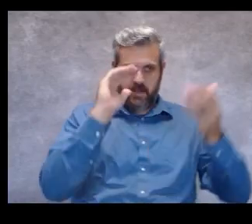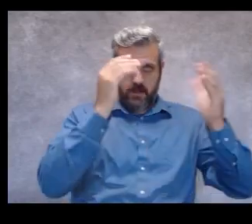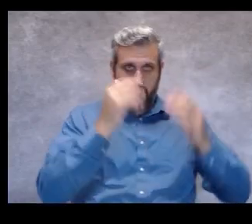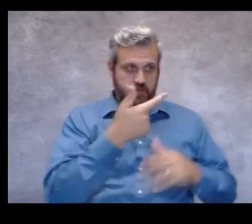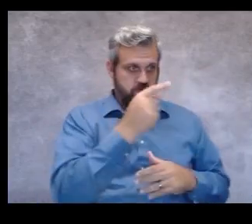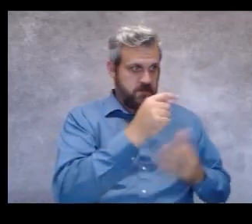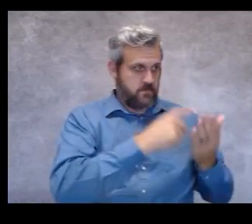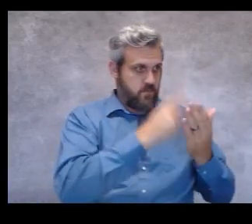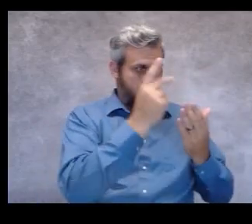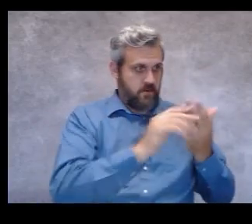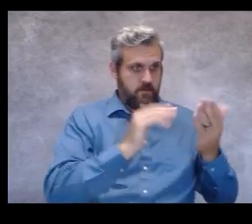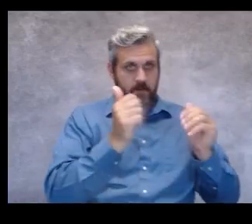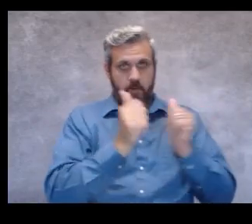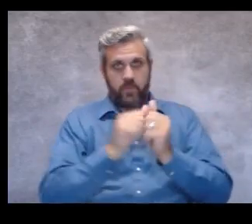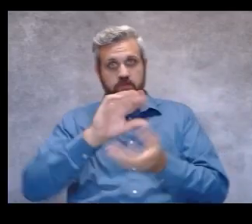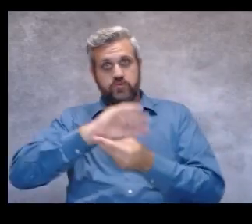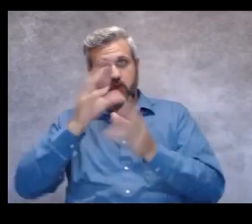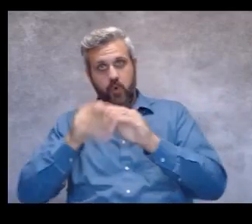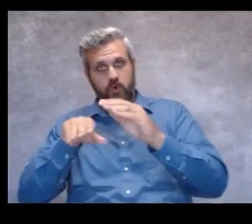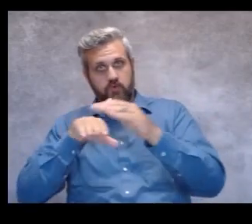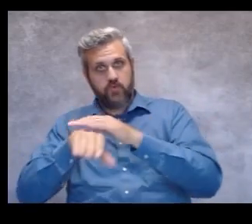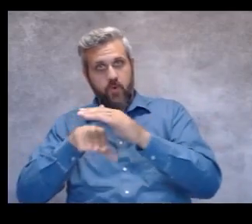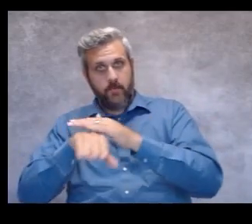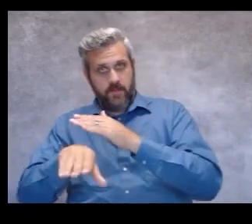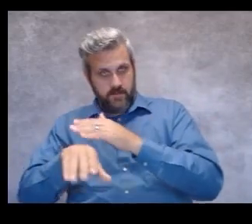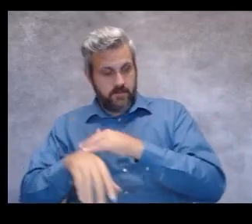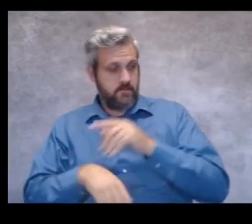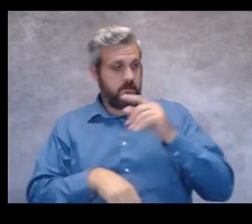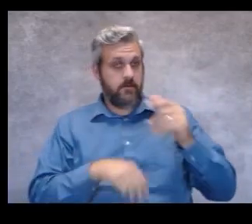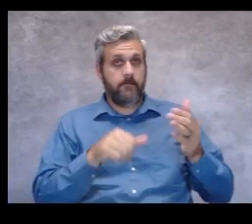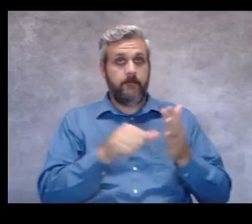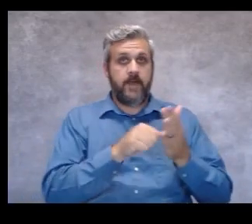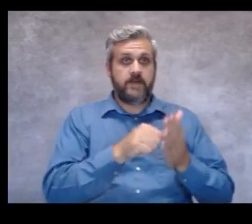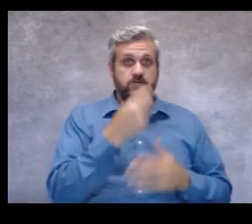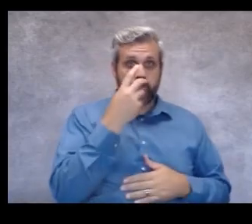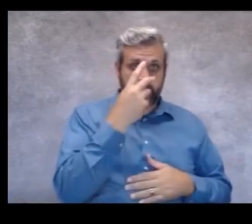program to the total enrollment. Page two gives student data by gifted